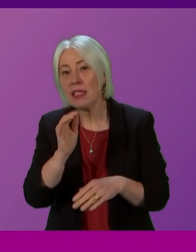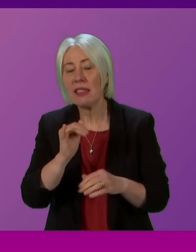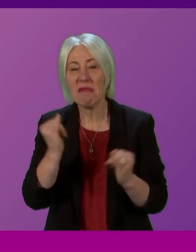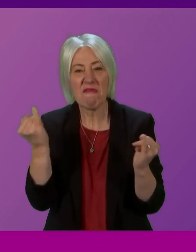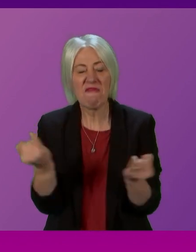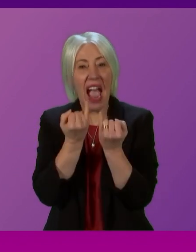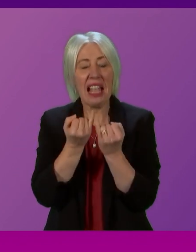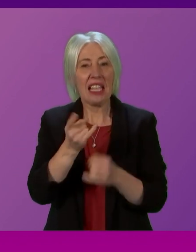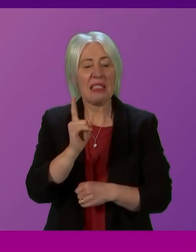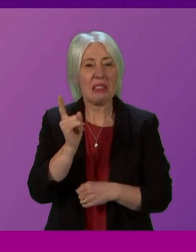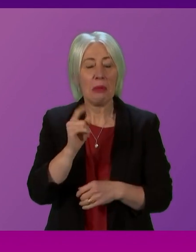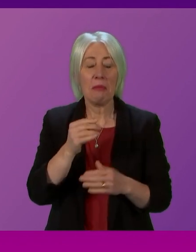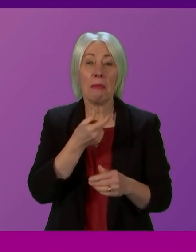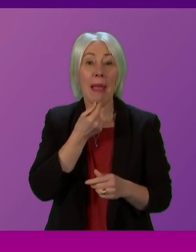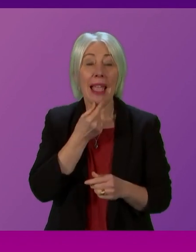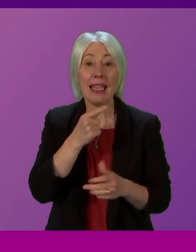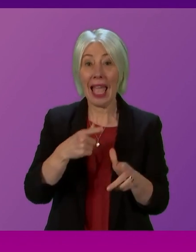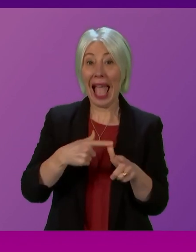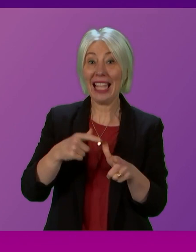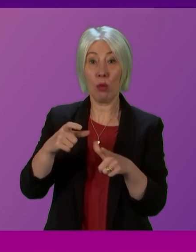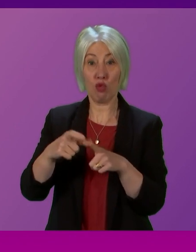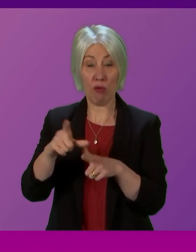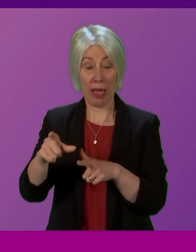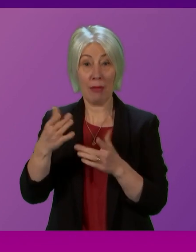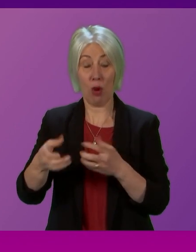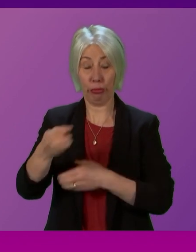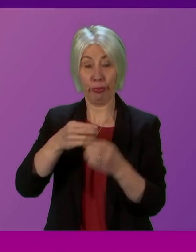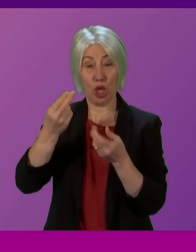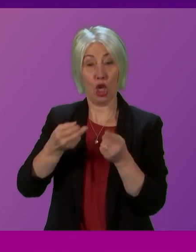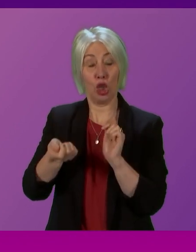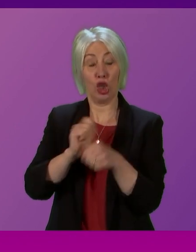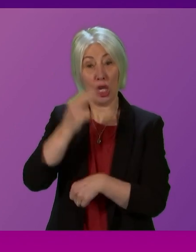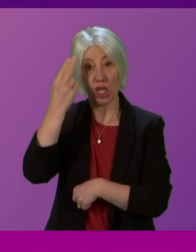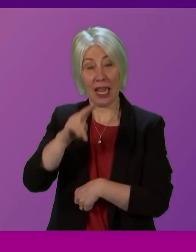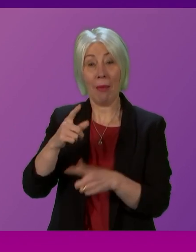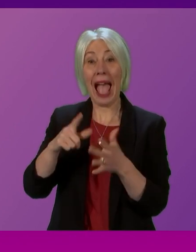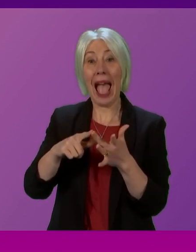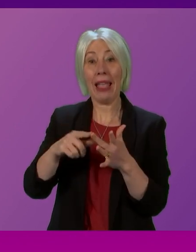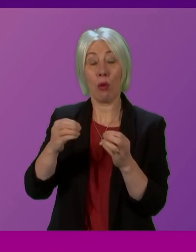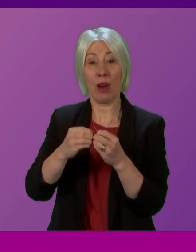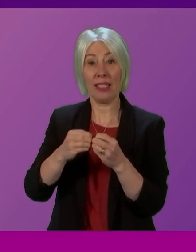Adam Graham, who wants to be known as Isla Bryson, raped two women.